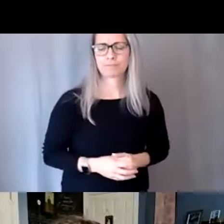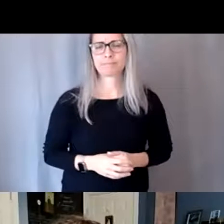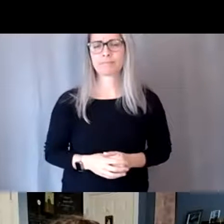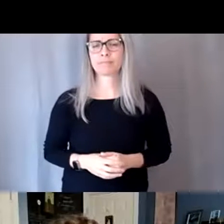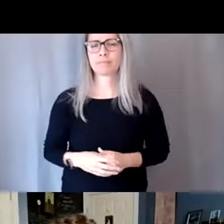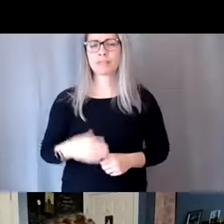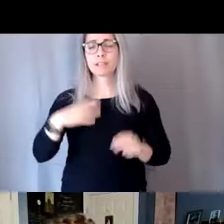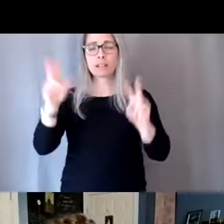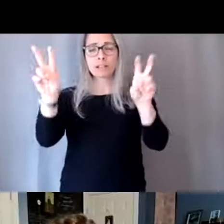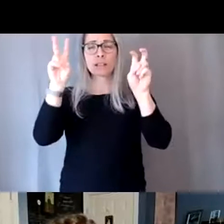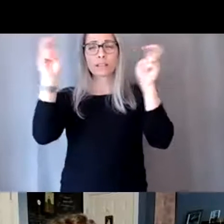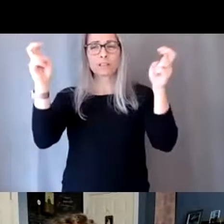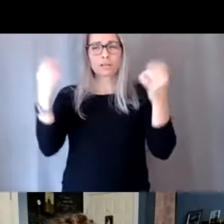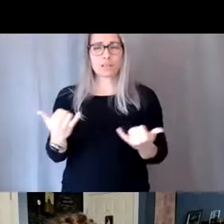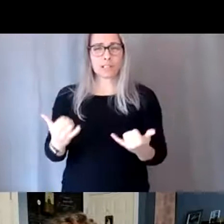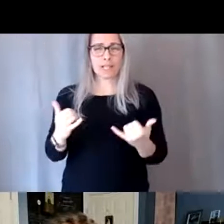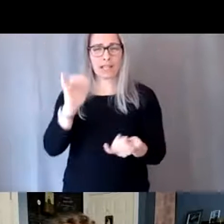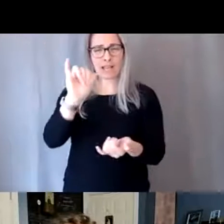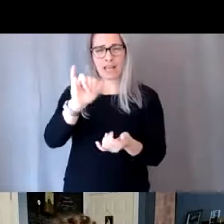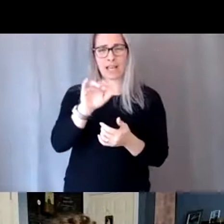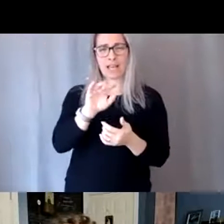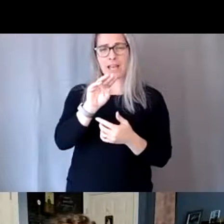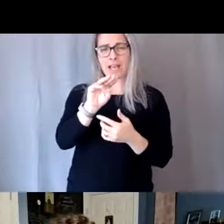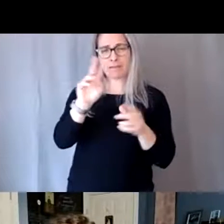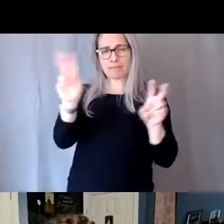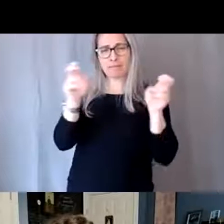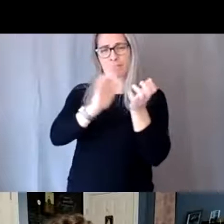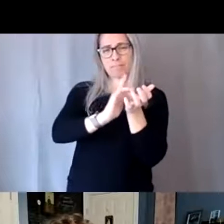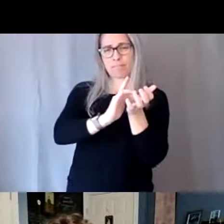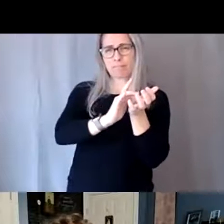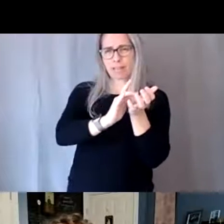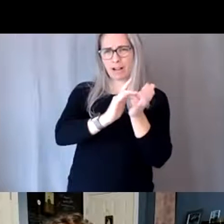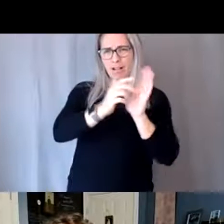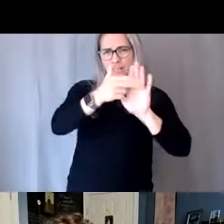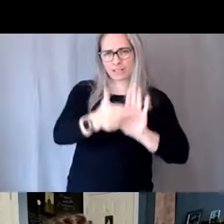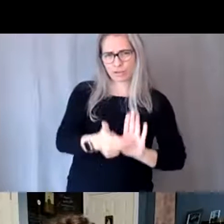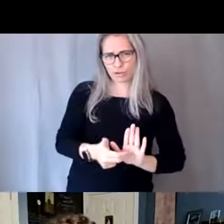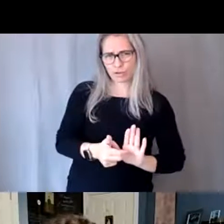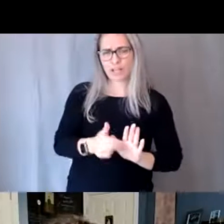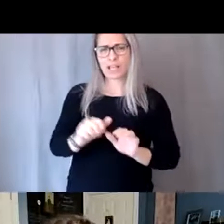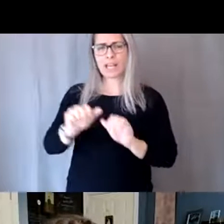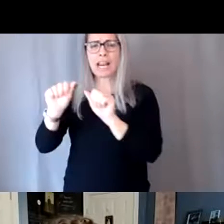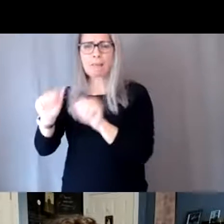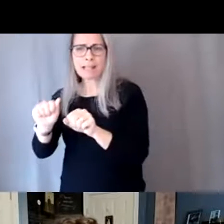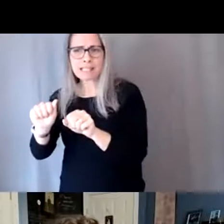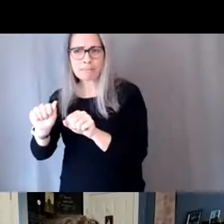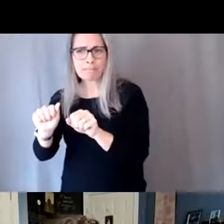professions because I think that despite some increasing awareness of socio-political dimensions of disability